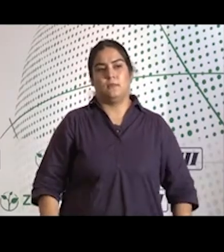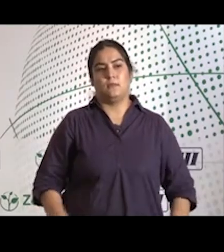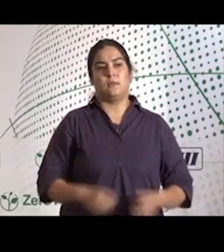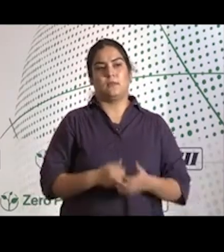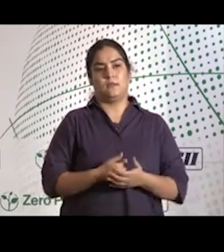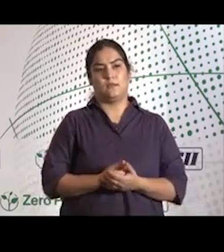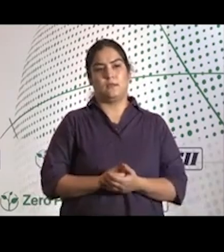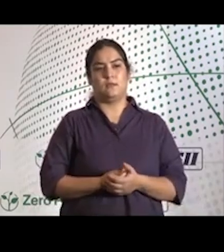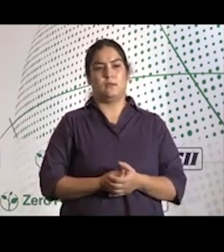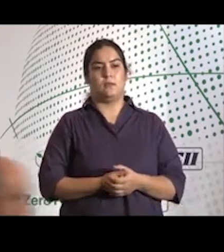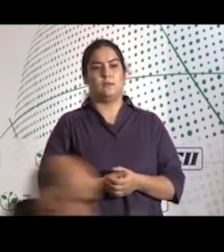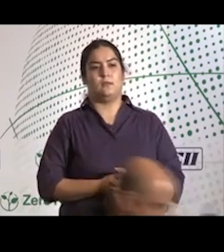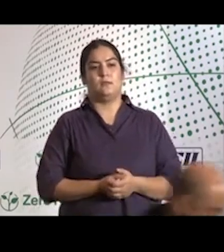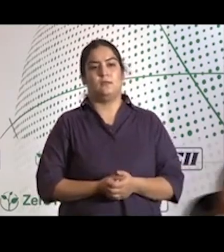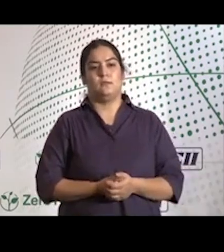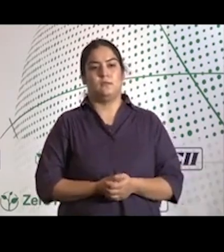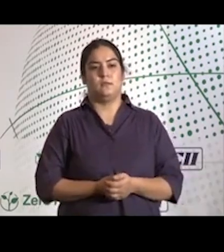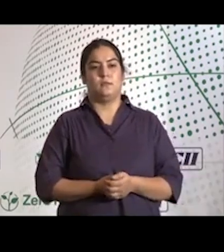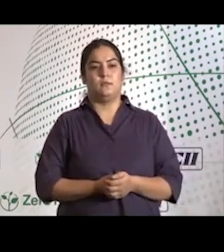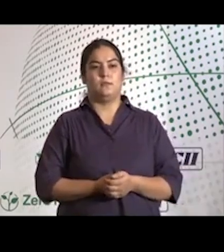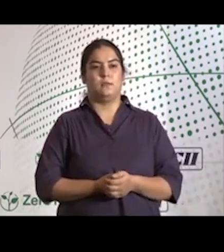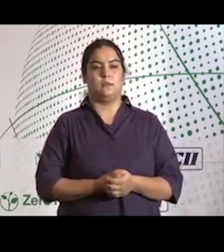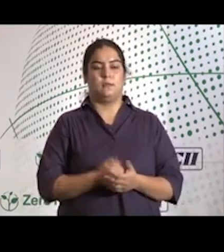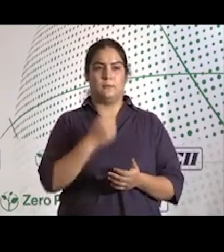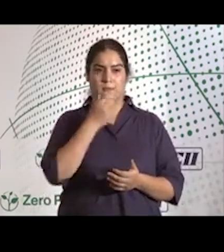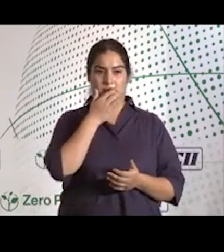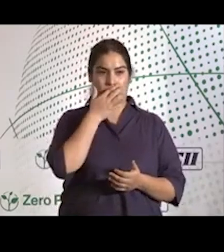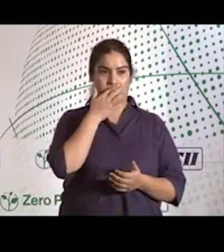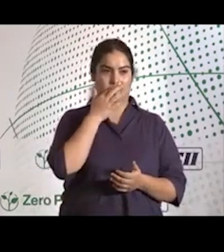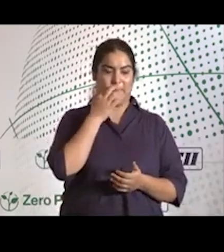We are all talking about solutions, which is brilliant